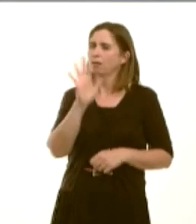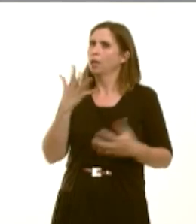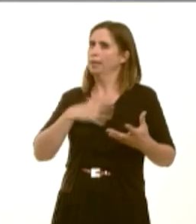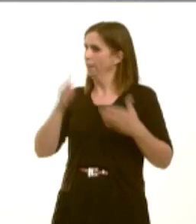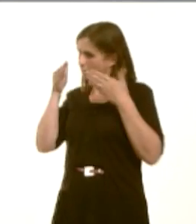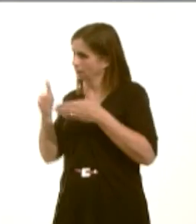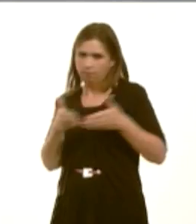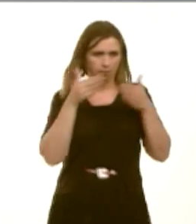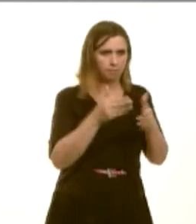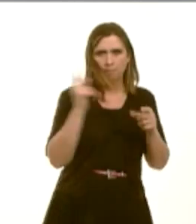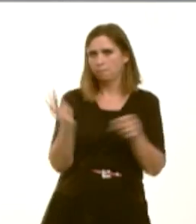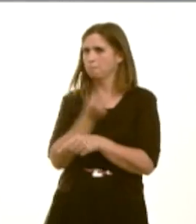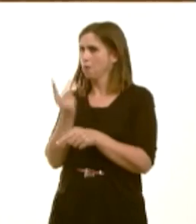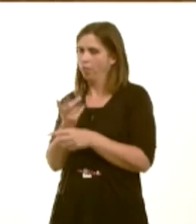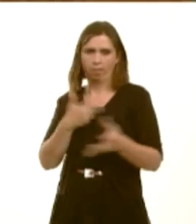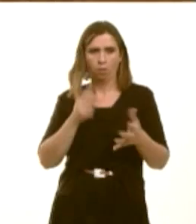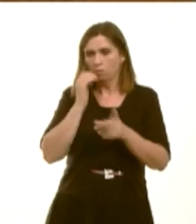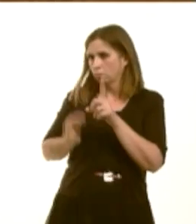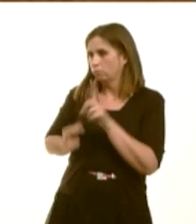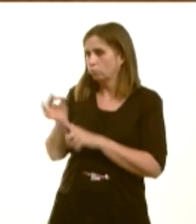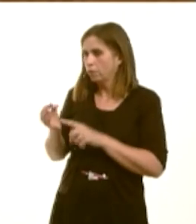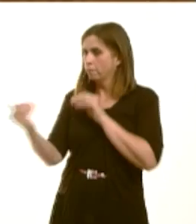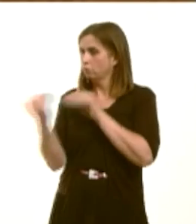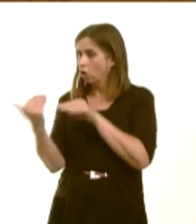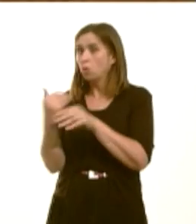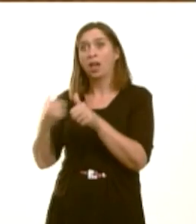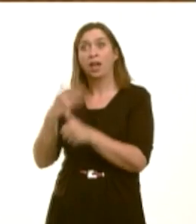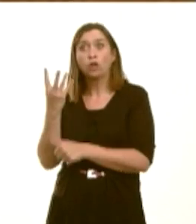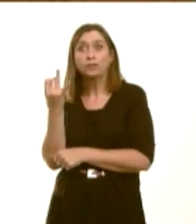together and, where we see road improvements, particularly on the A470óthe Glandyfi bends